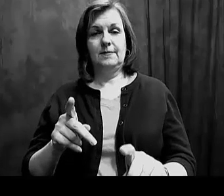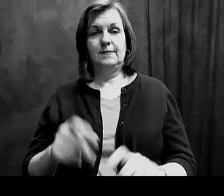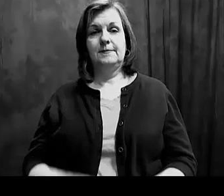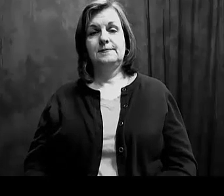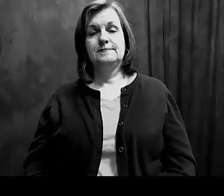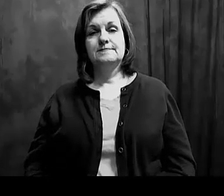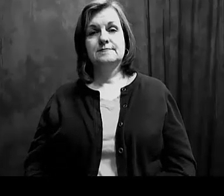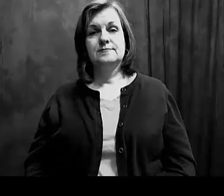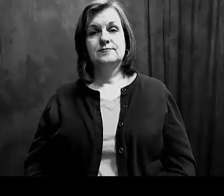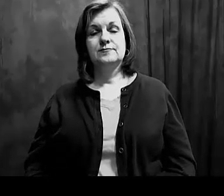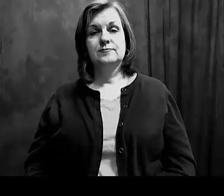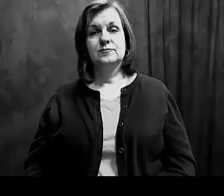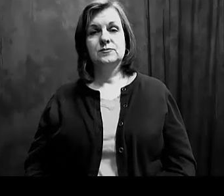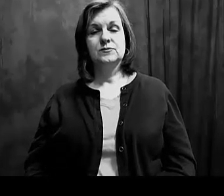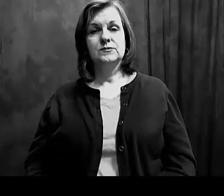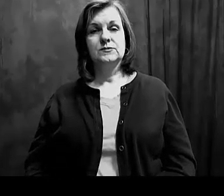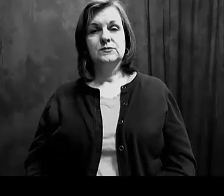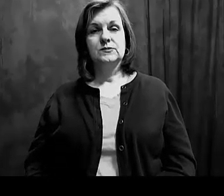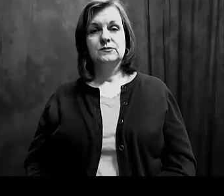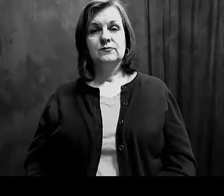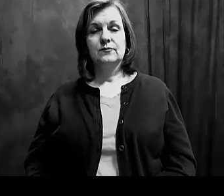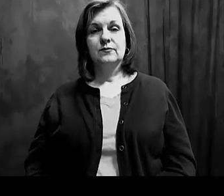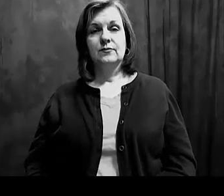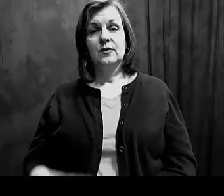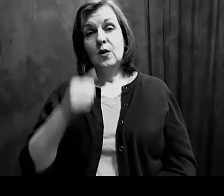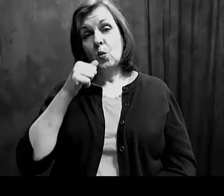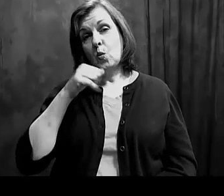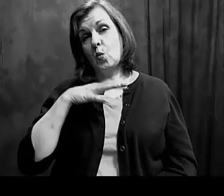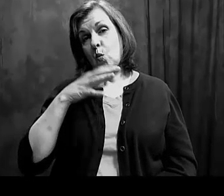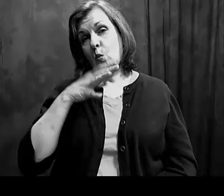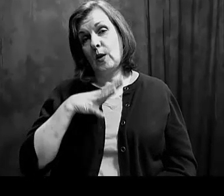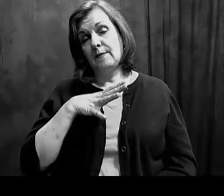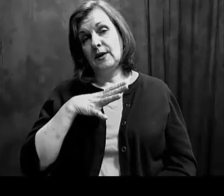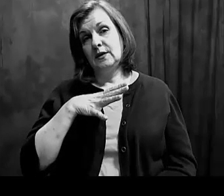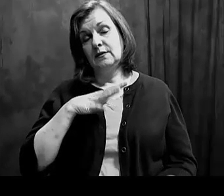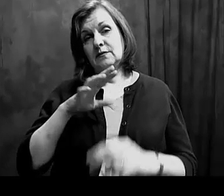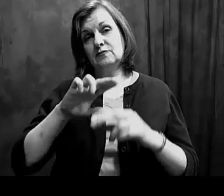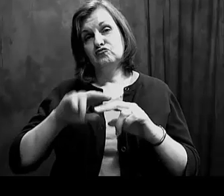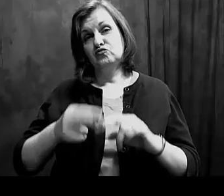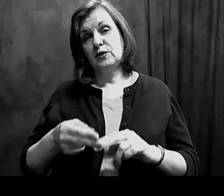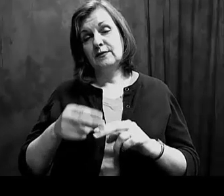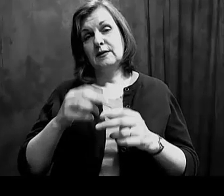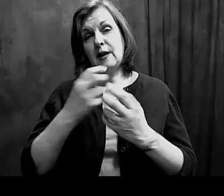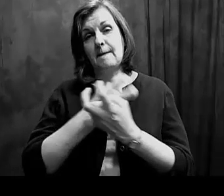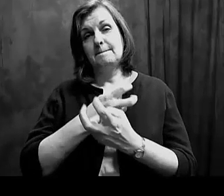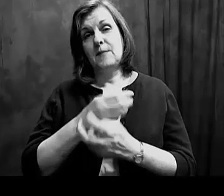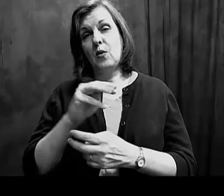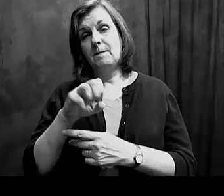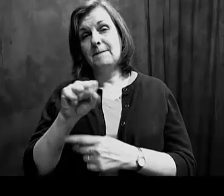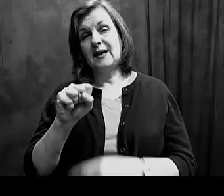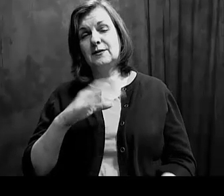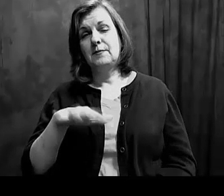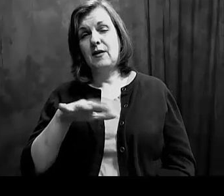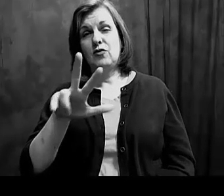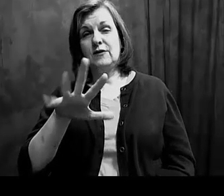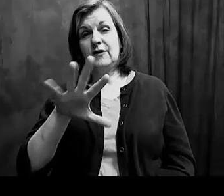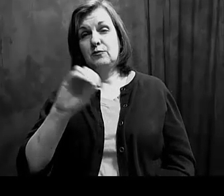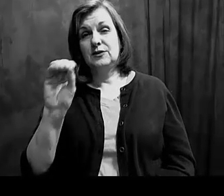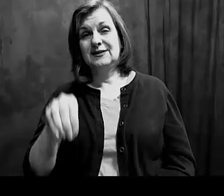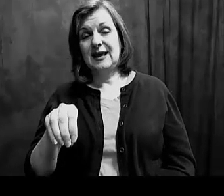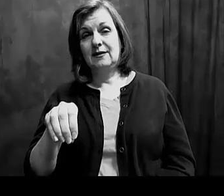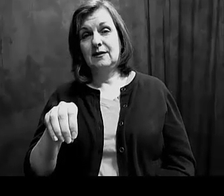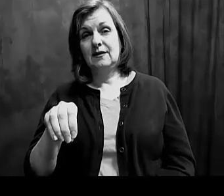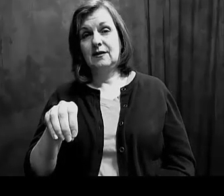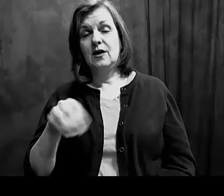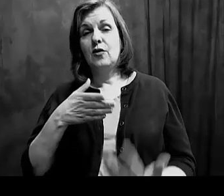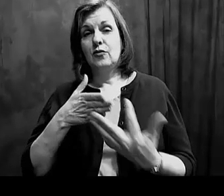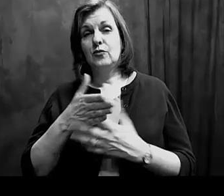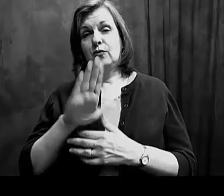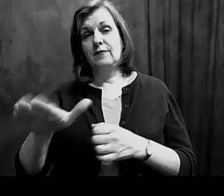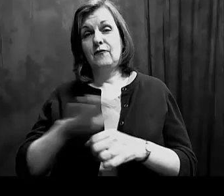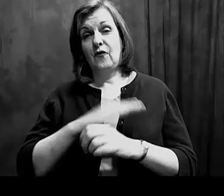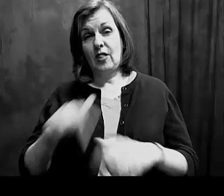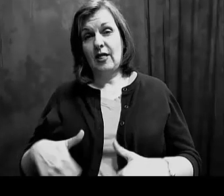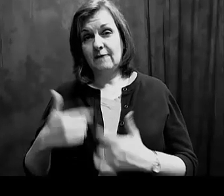but we do look at women losing a fair amount of their bone mass about 35% normally over the course of their lifetime but more than that